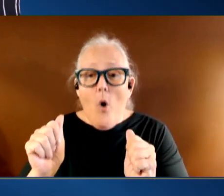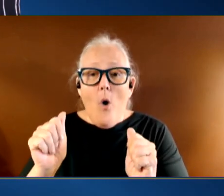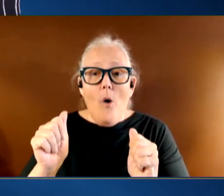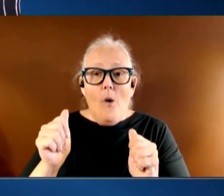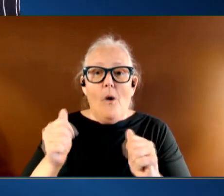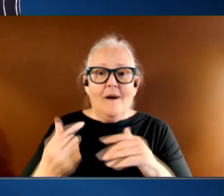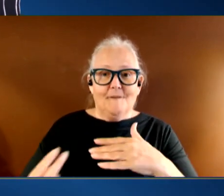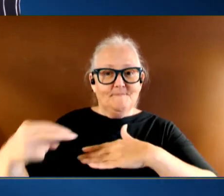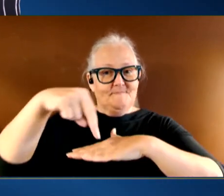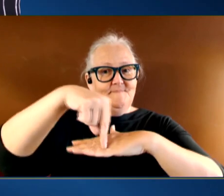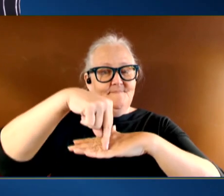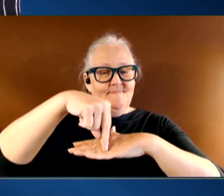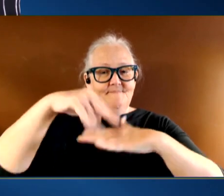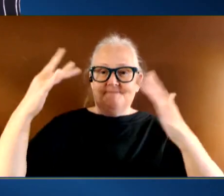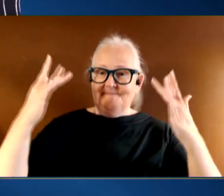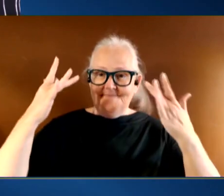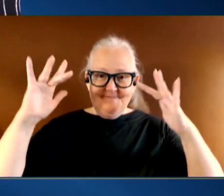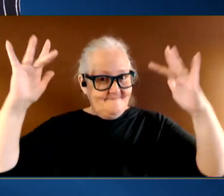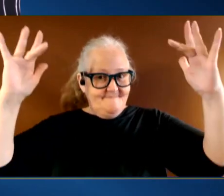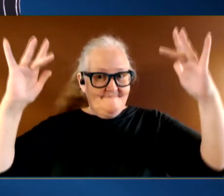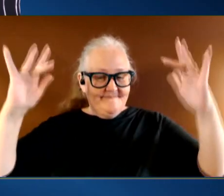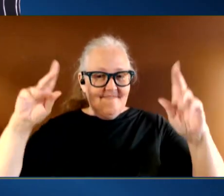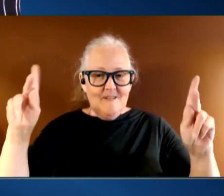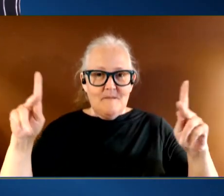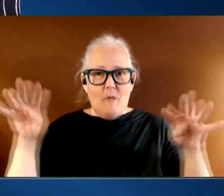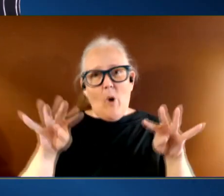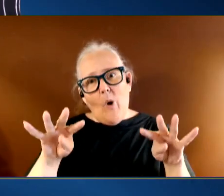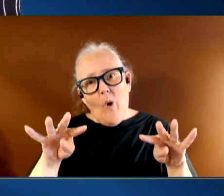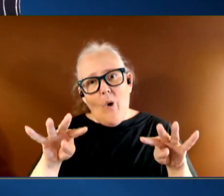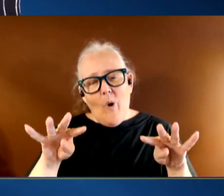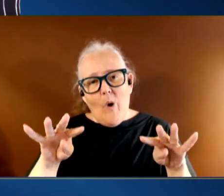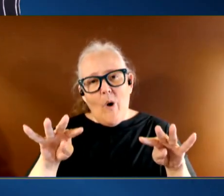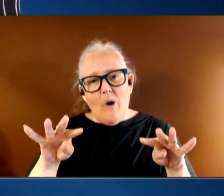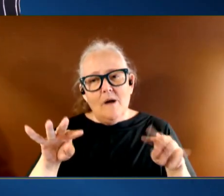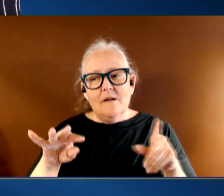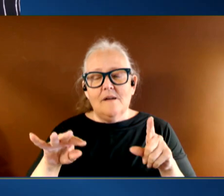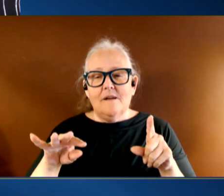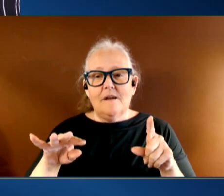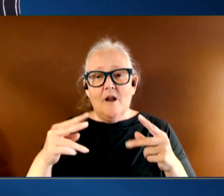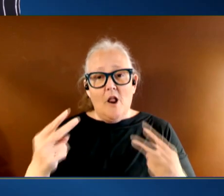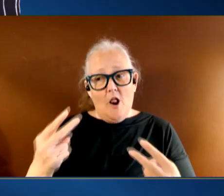lit up. And people were looking at me, not because of the way I present and show up,